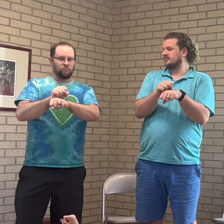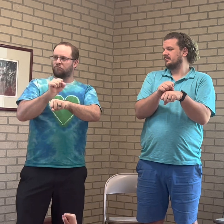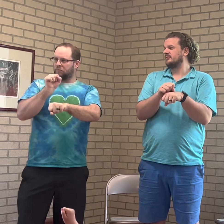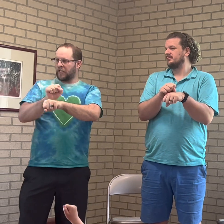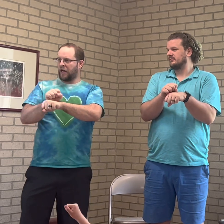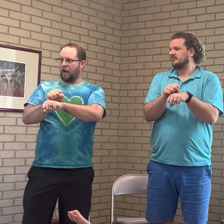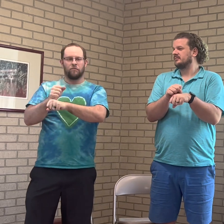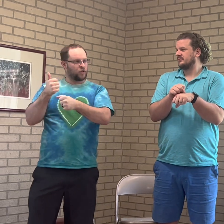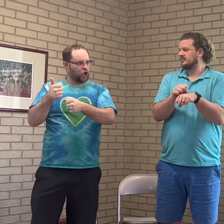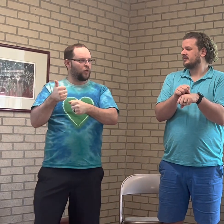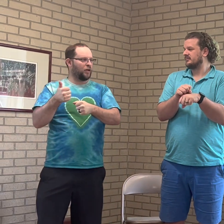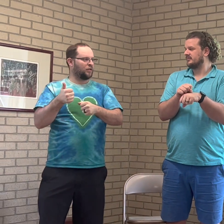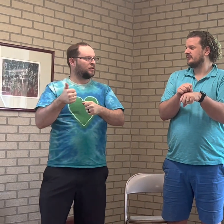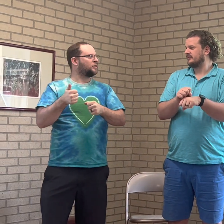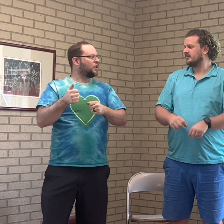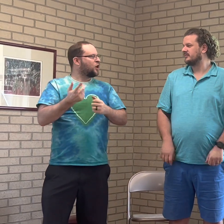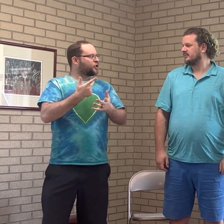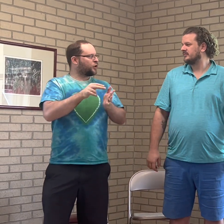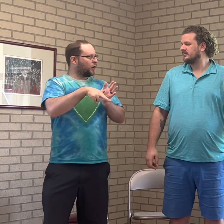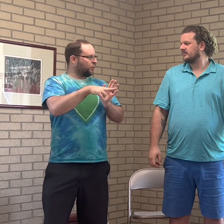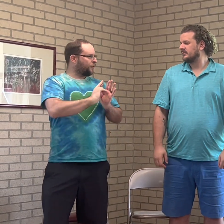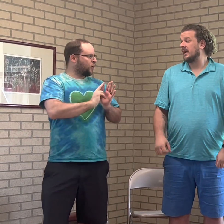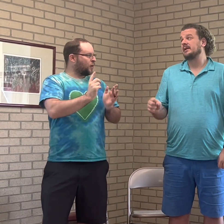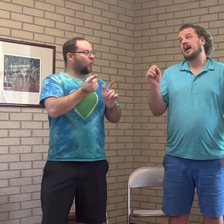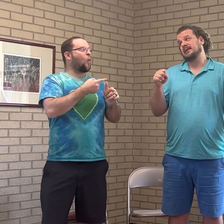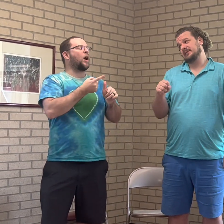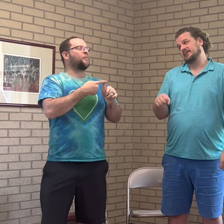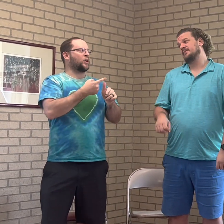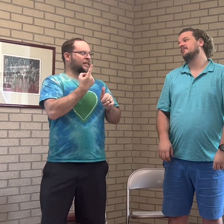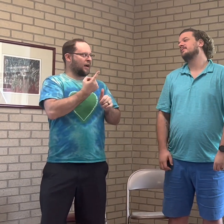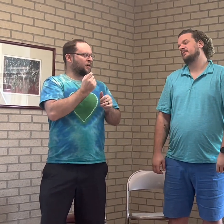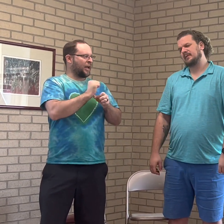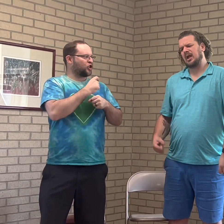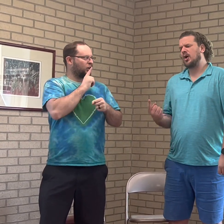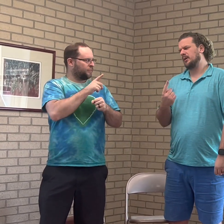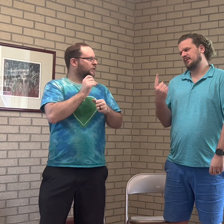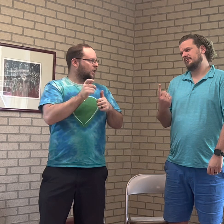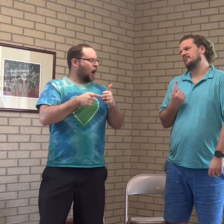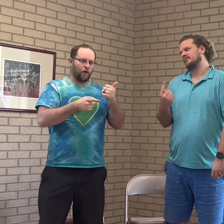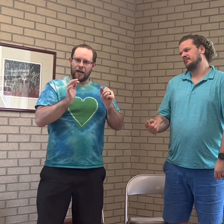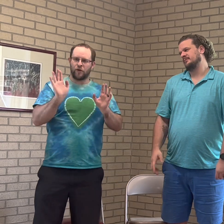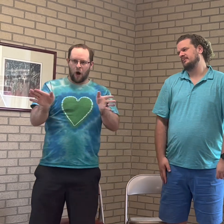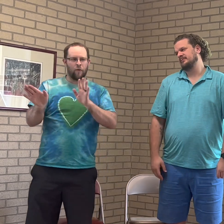Mr. Aaron: Okay so do you want to review them one more time to make sure. Okay so we're